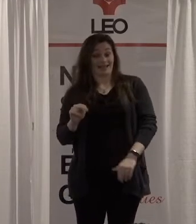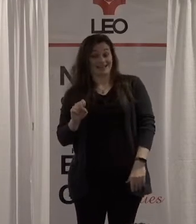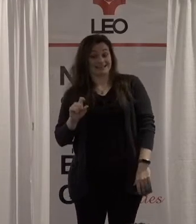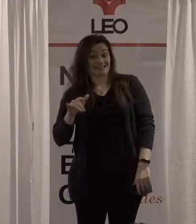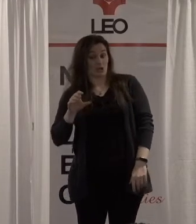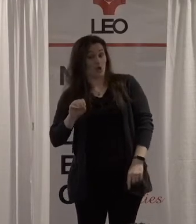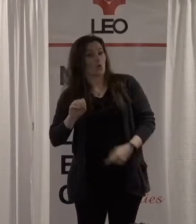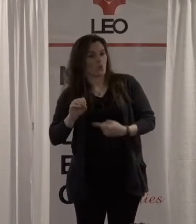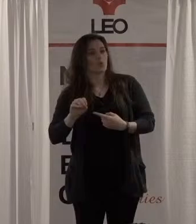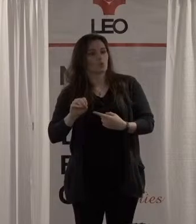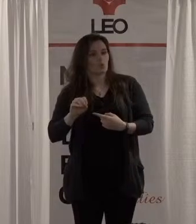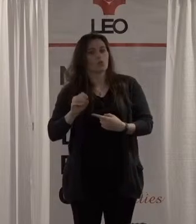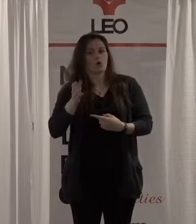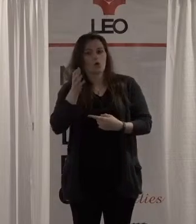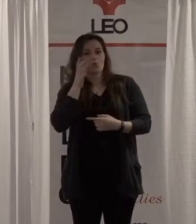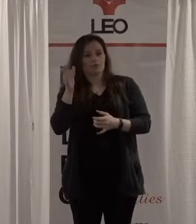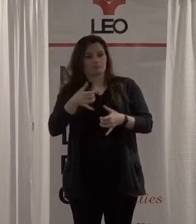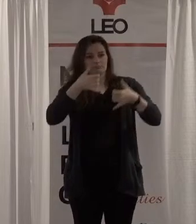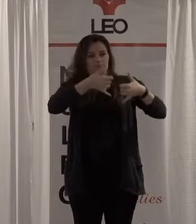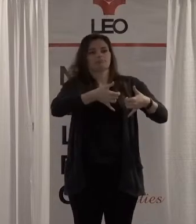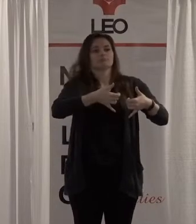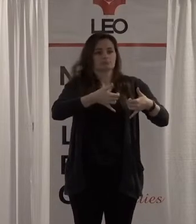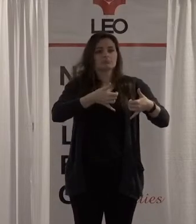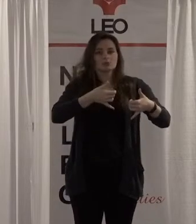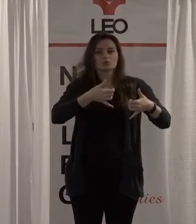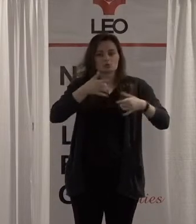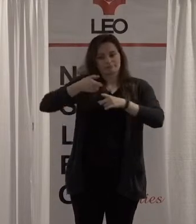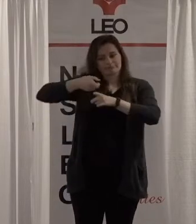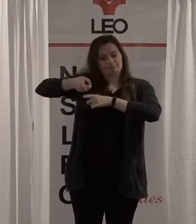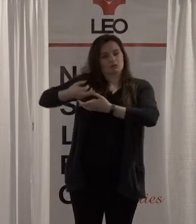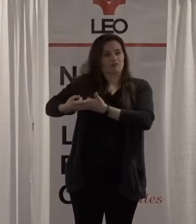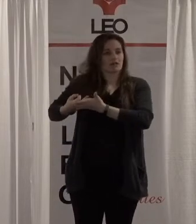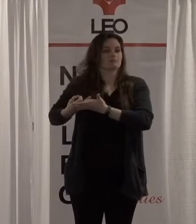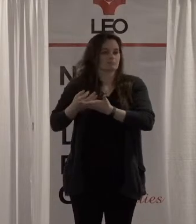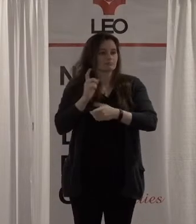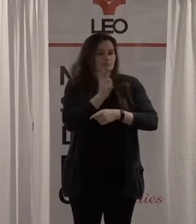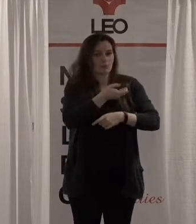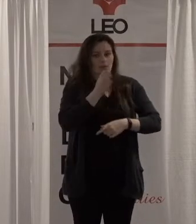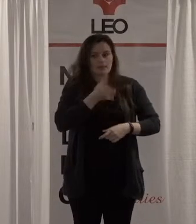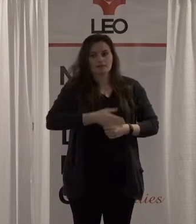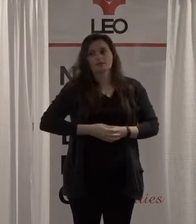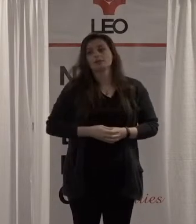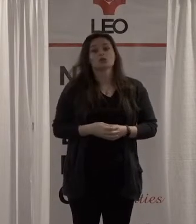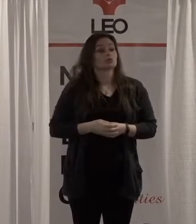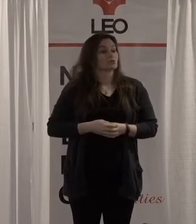OF THE ALEX PEELER MIXED MEDIA FUND. THE FIRST SCHOLARSHIPS THAT WE ARE GOING